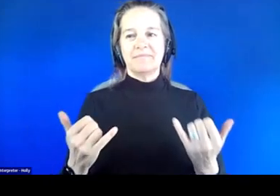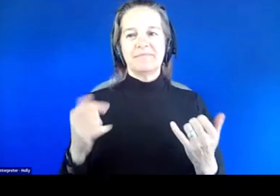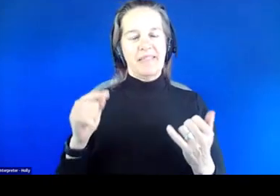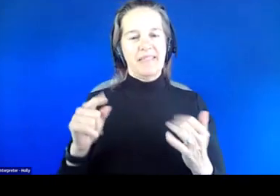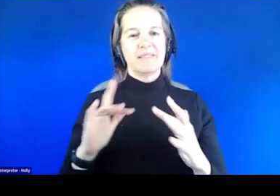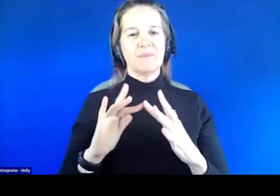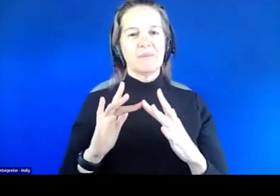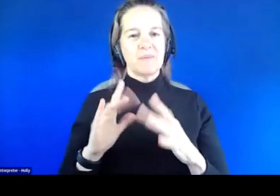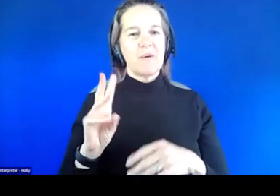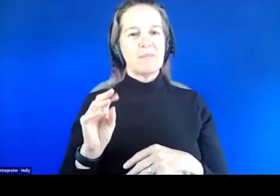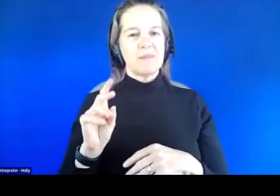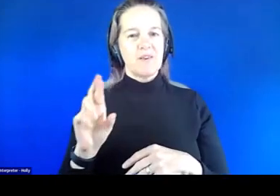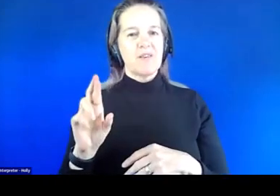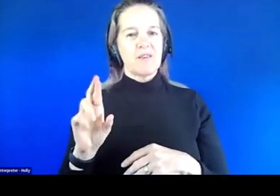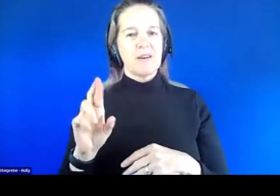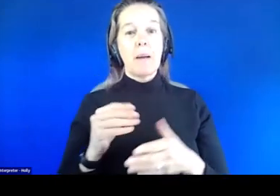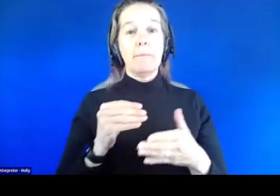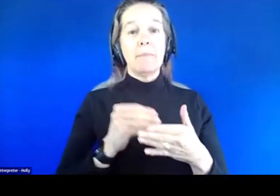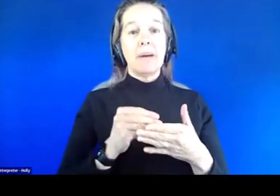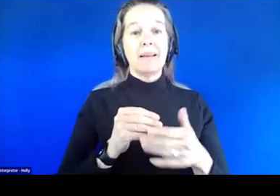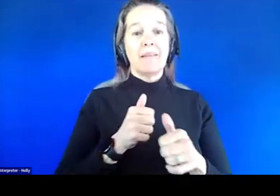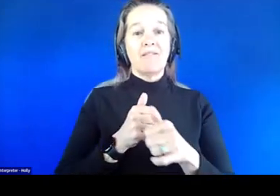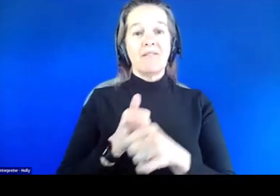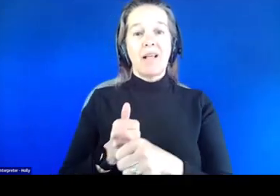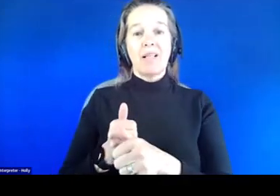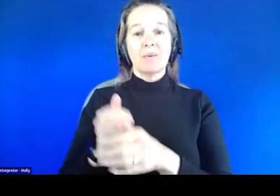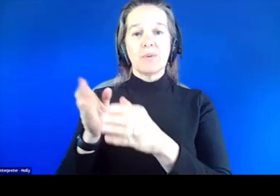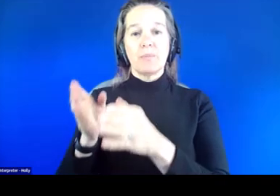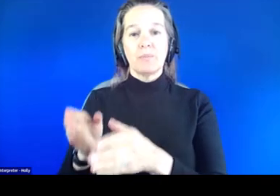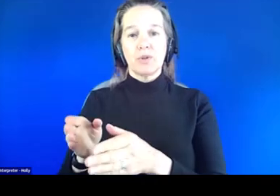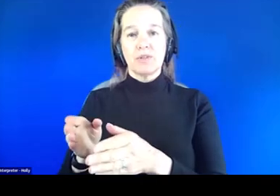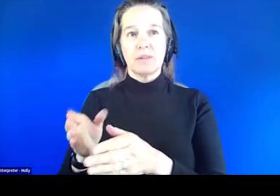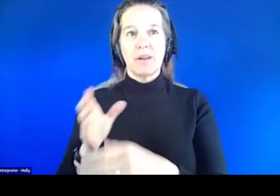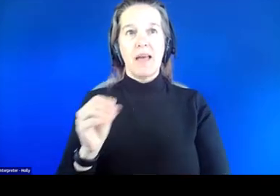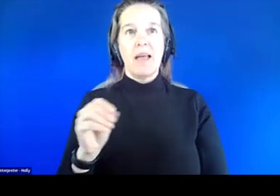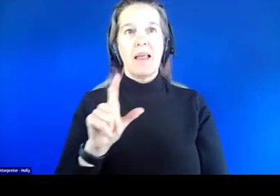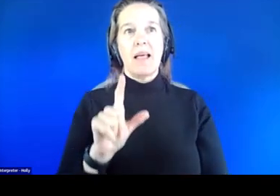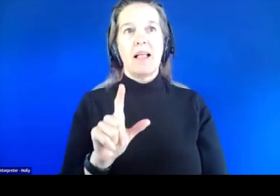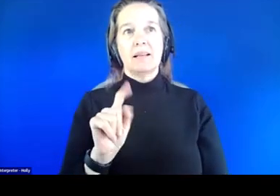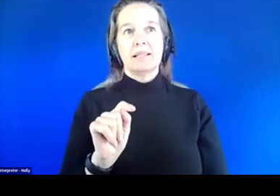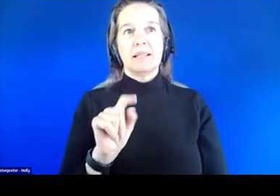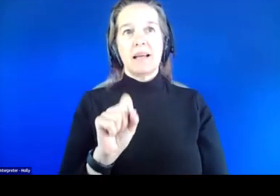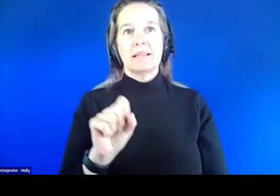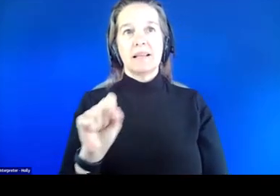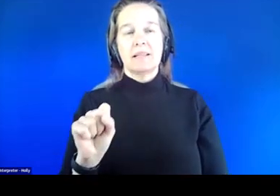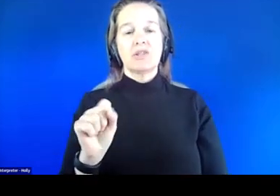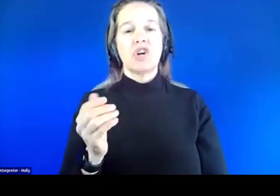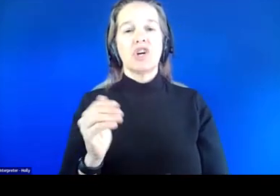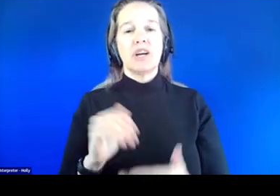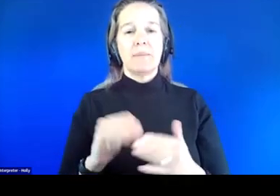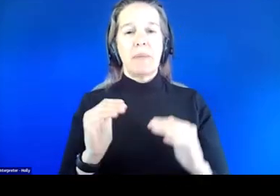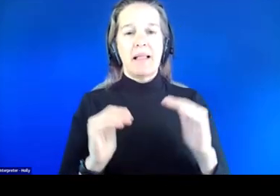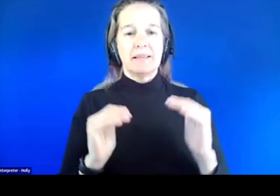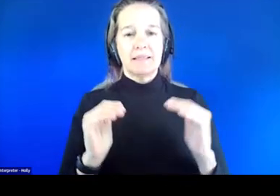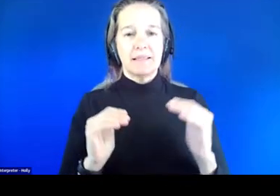Money Follows the Person and LTSS Rebalancing Opportunities for States.